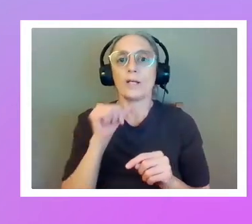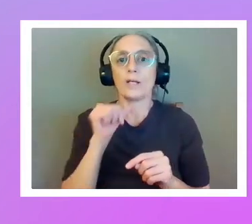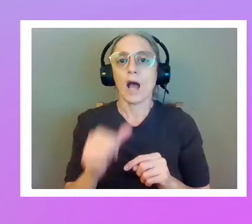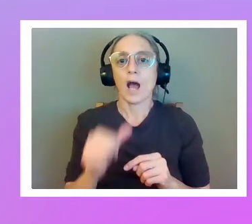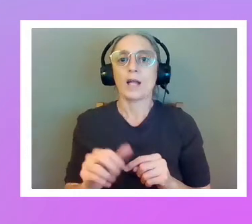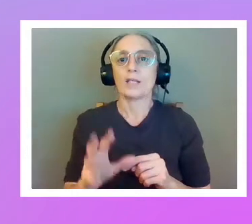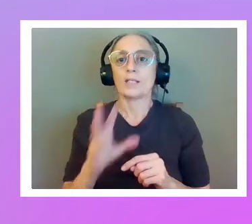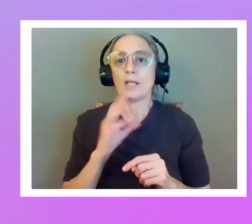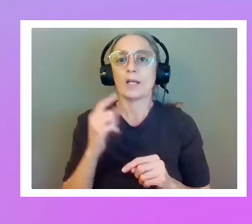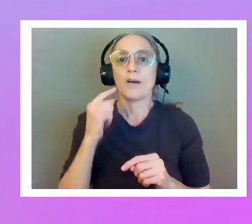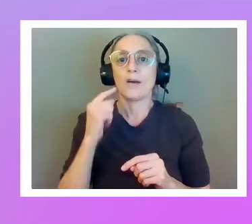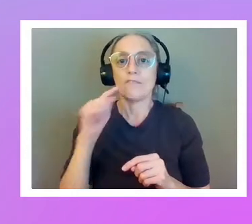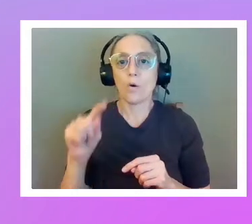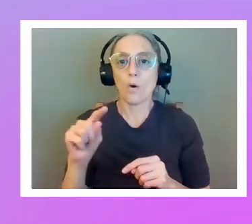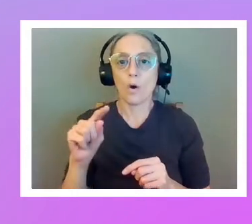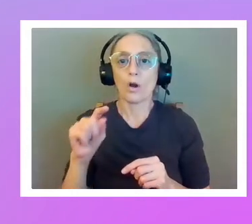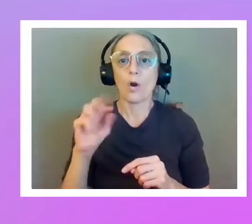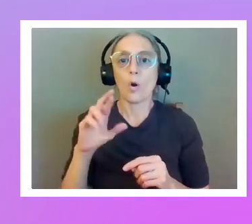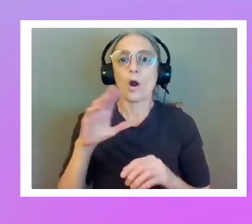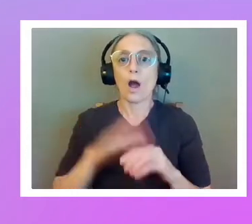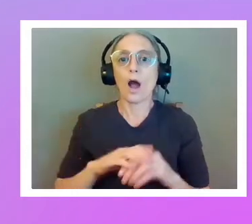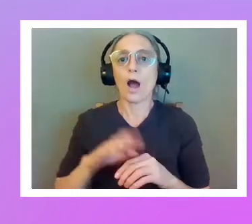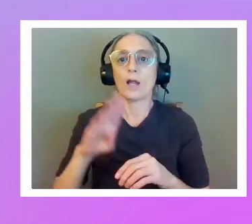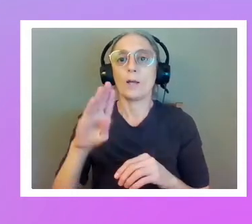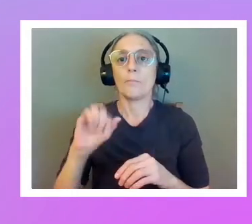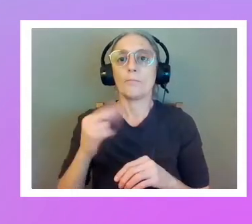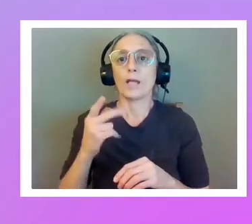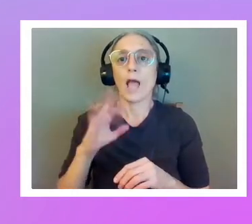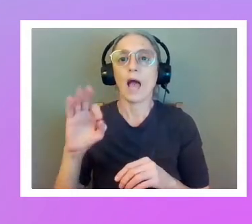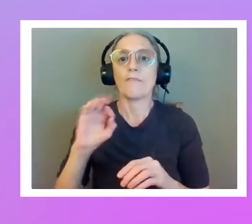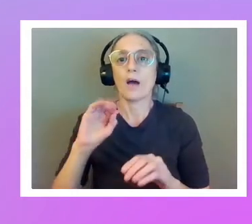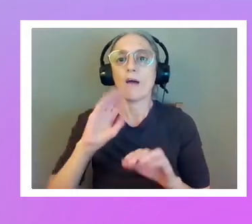or on behalf of all women with disabilities.